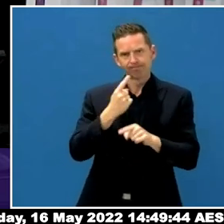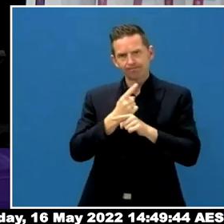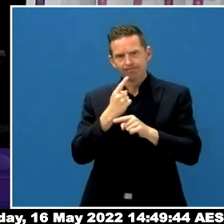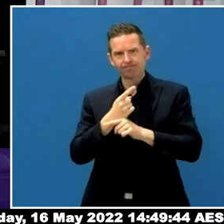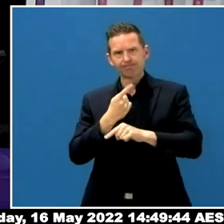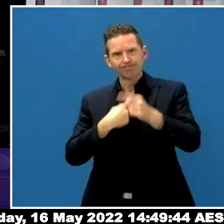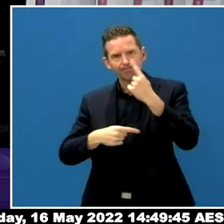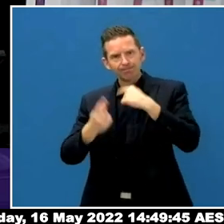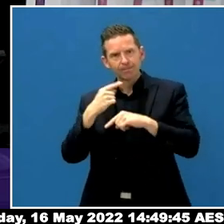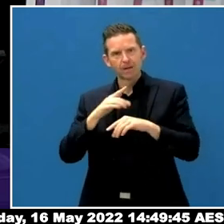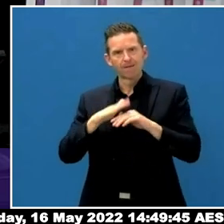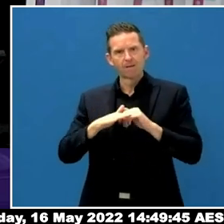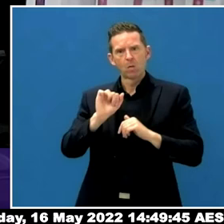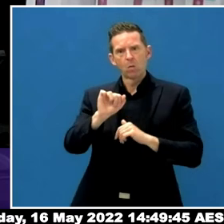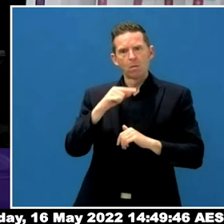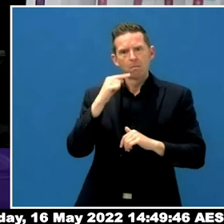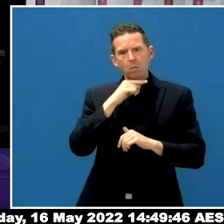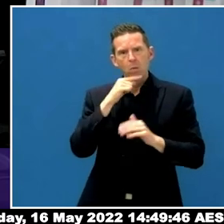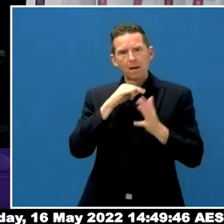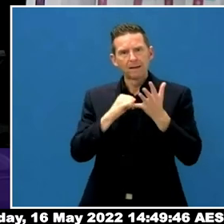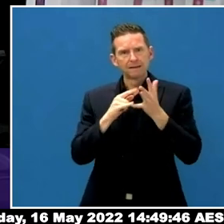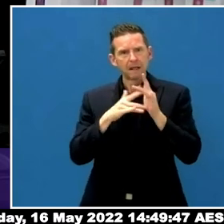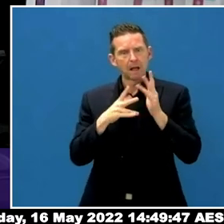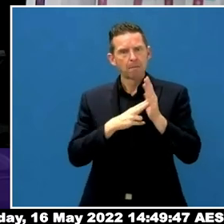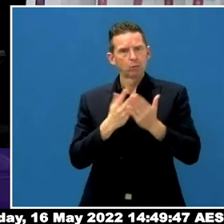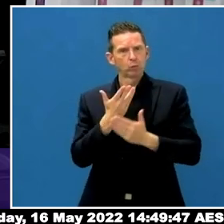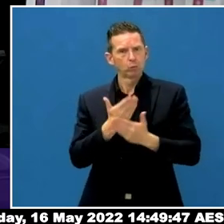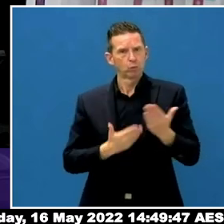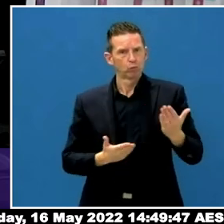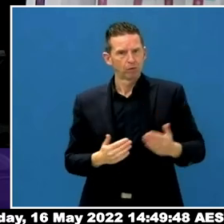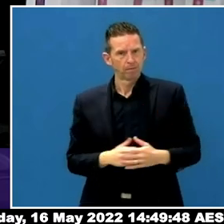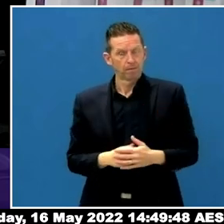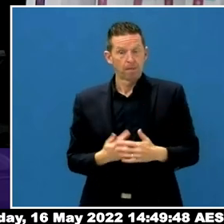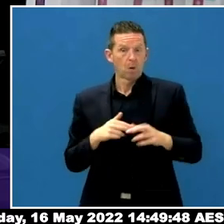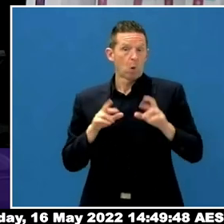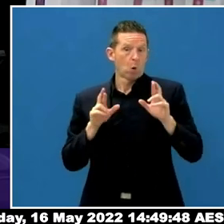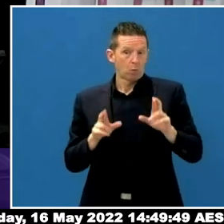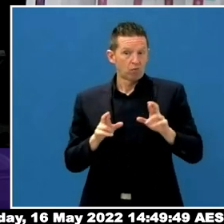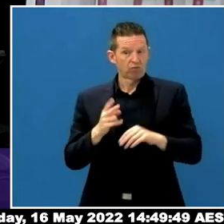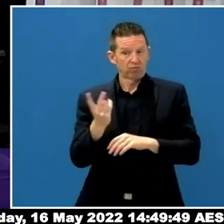story. And we wish you and Simon all the best, and we're very pleased to hear the